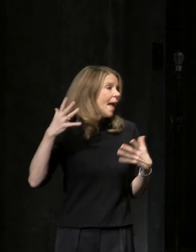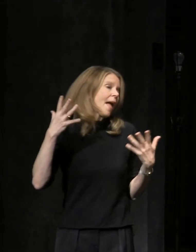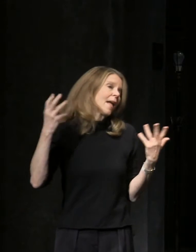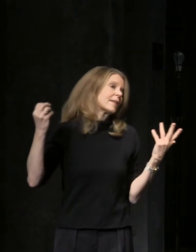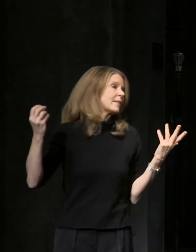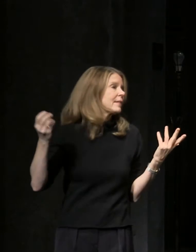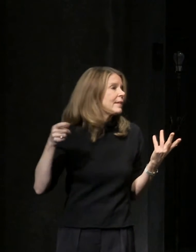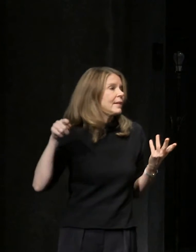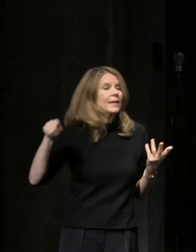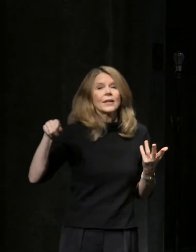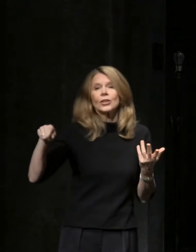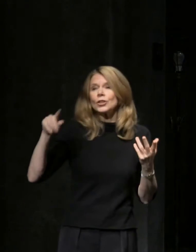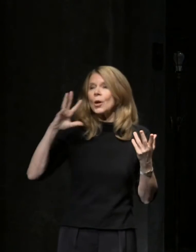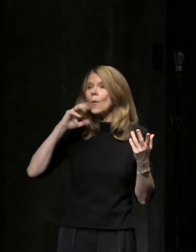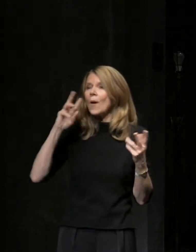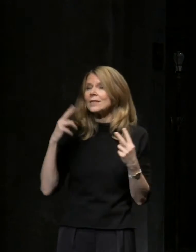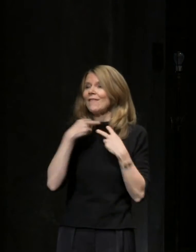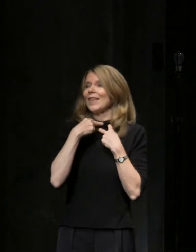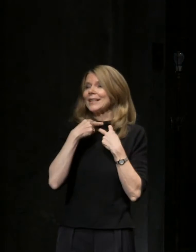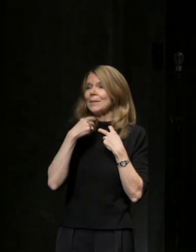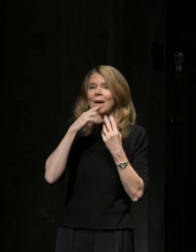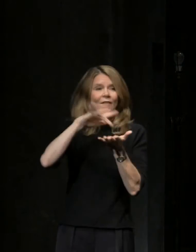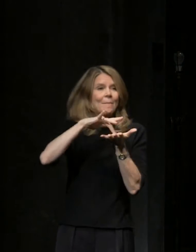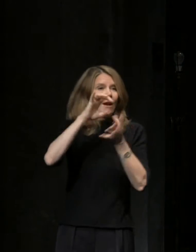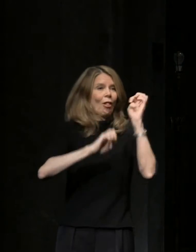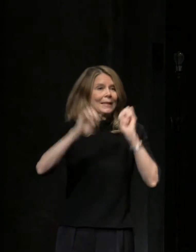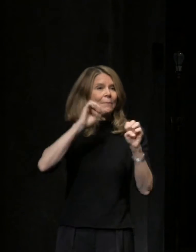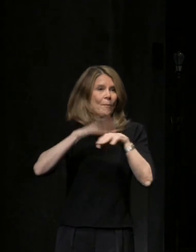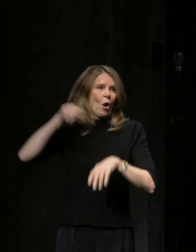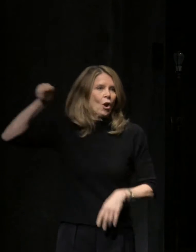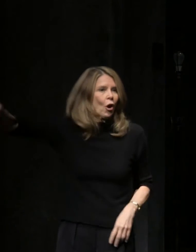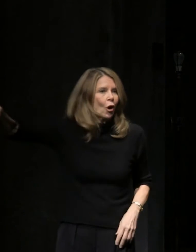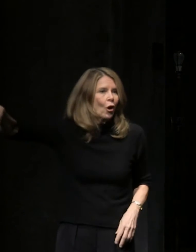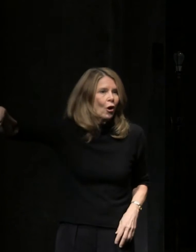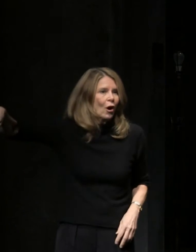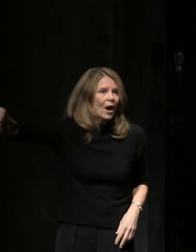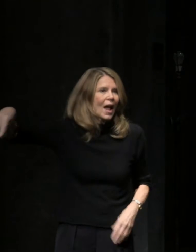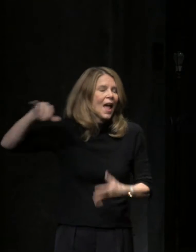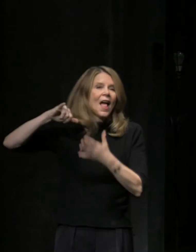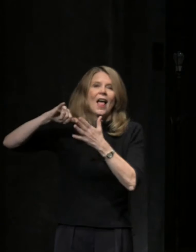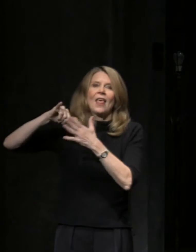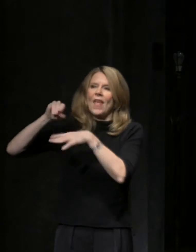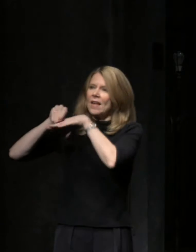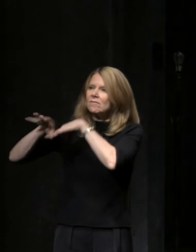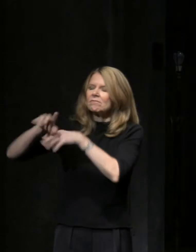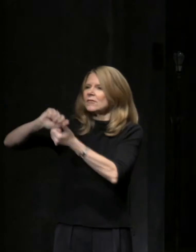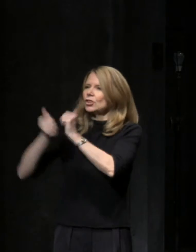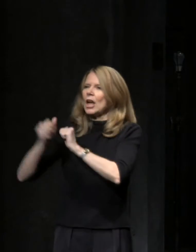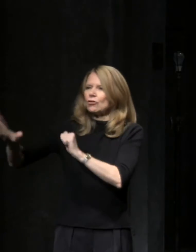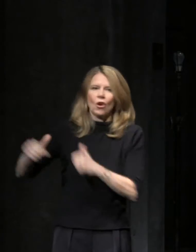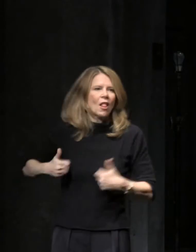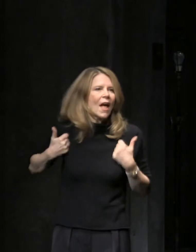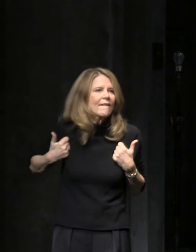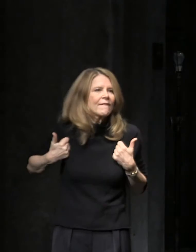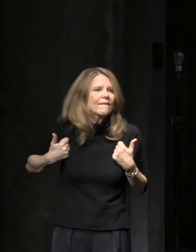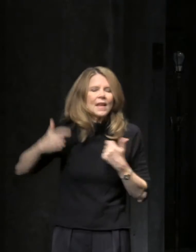was the victim of a medical experiment that dramatically changed and limited her life.